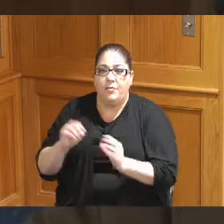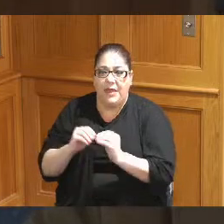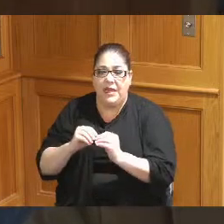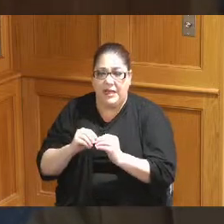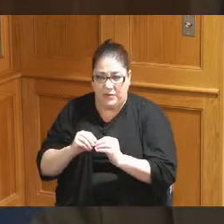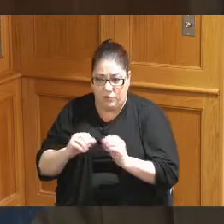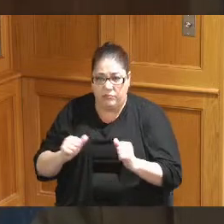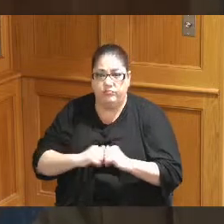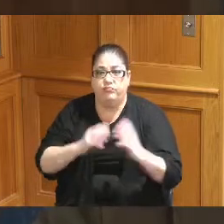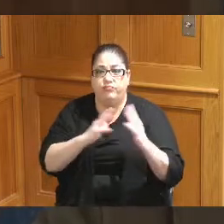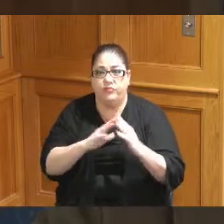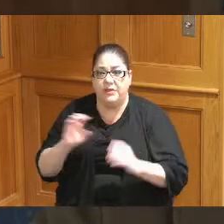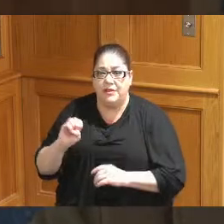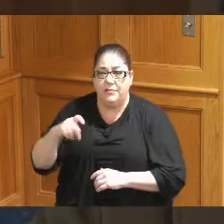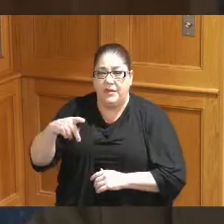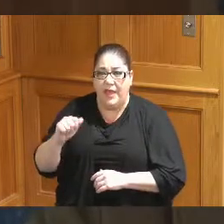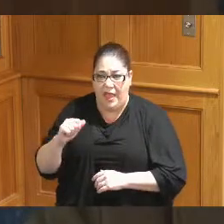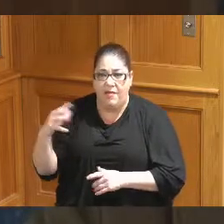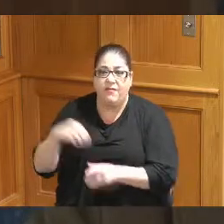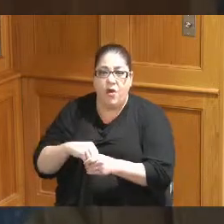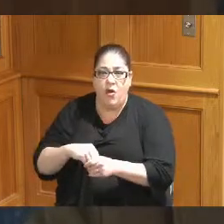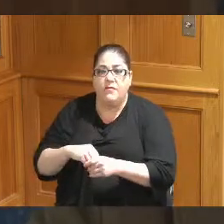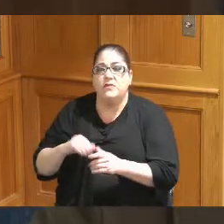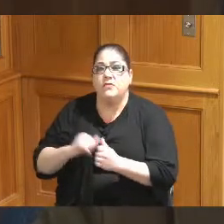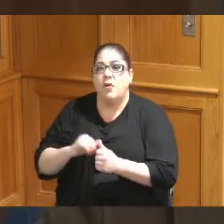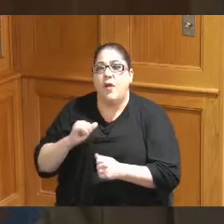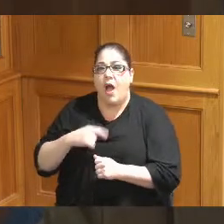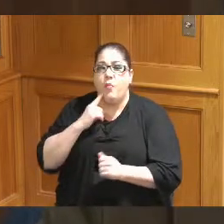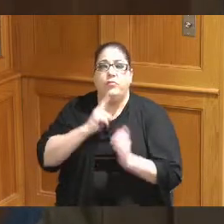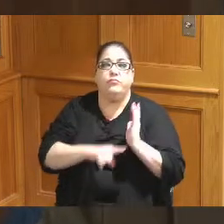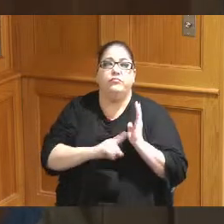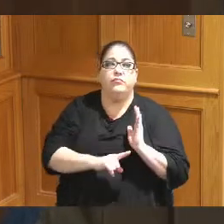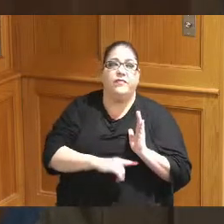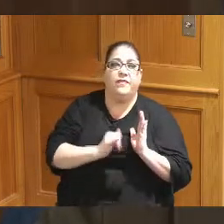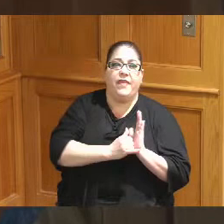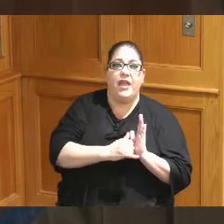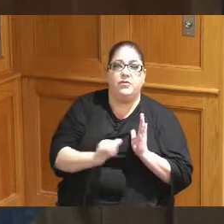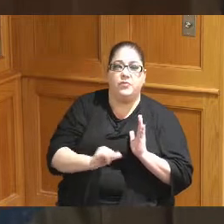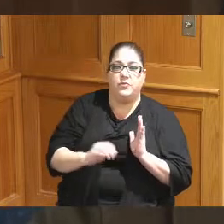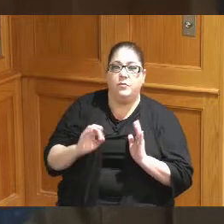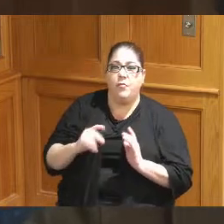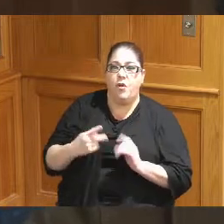this and EPA did get involved so let me let me I'll look I'll work with you mark too we can do it